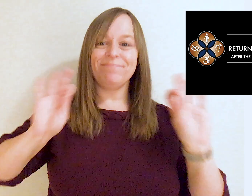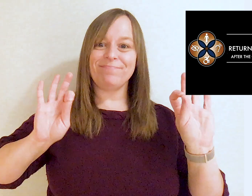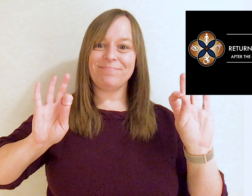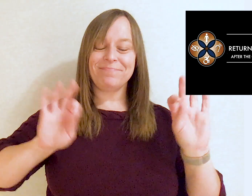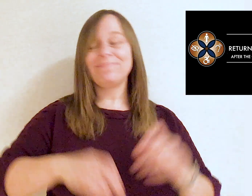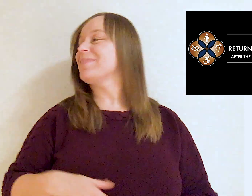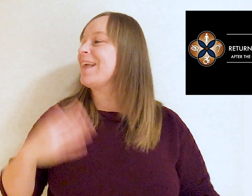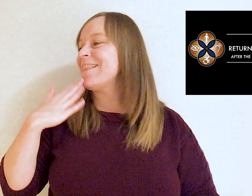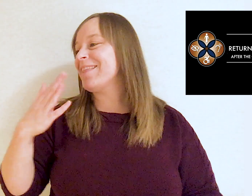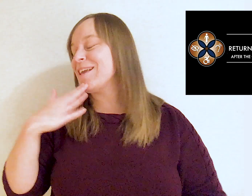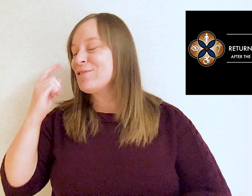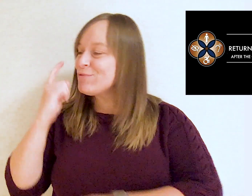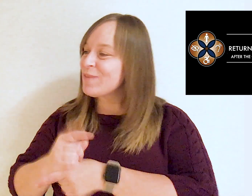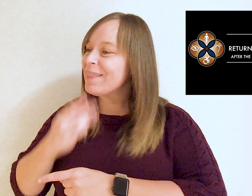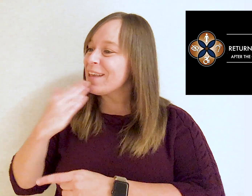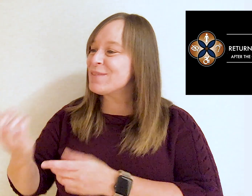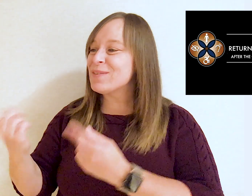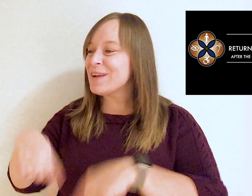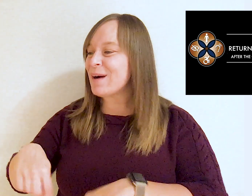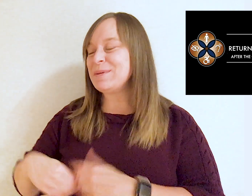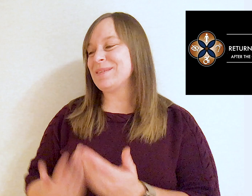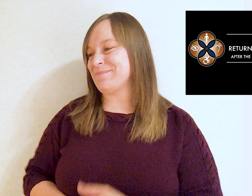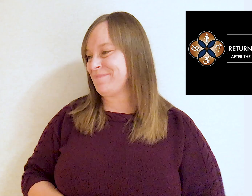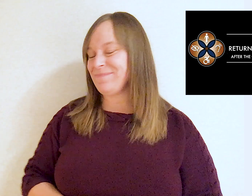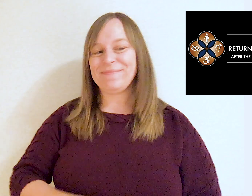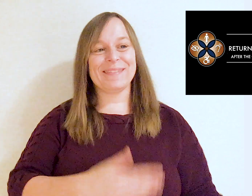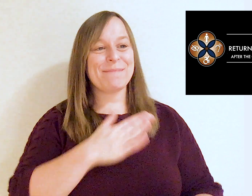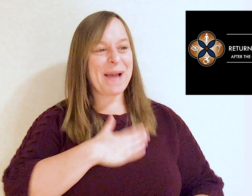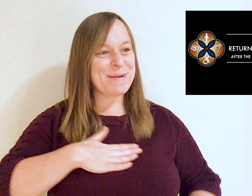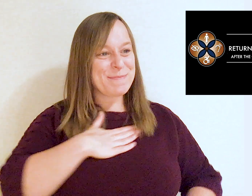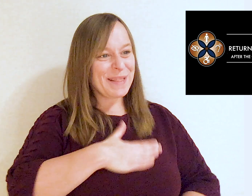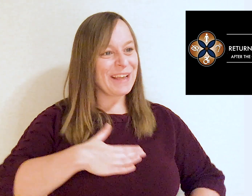K: That's right Marc. Thank you so much for your time today My pleasure.